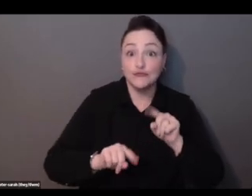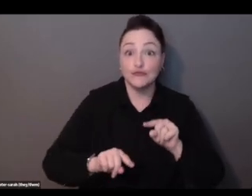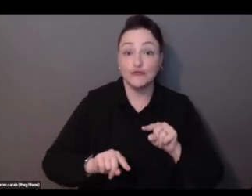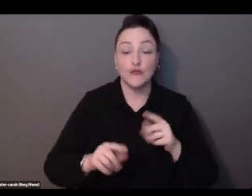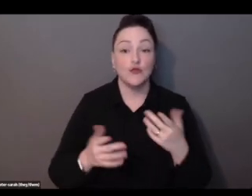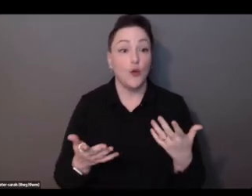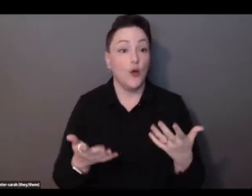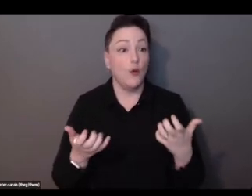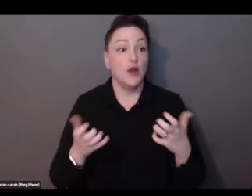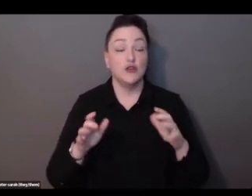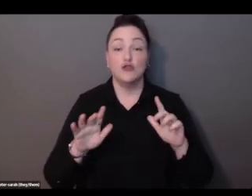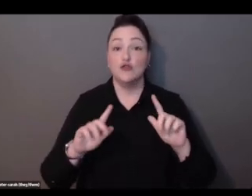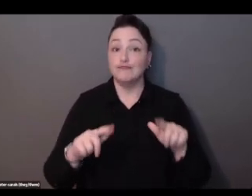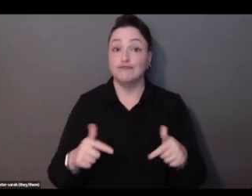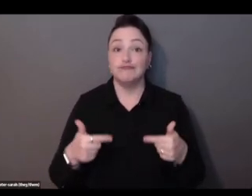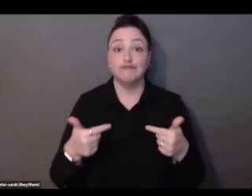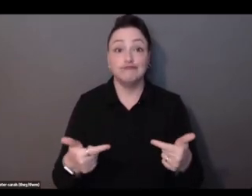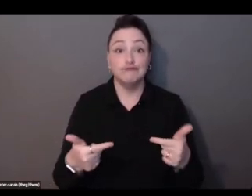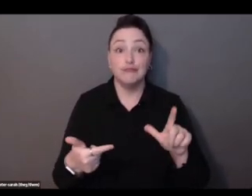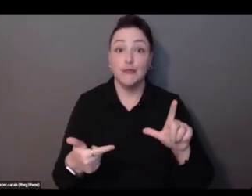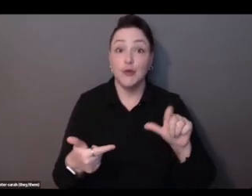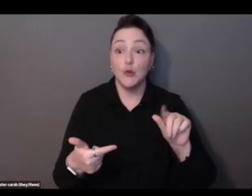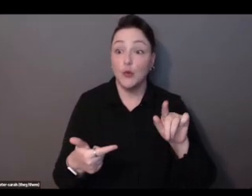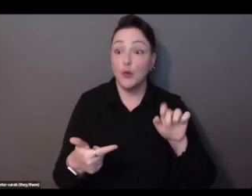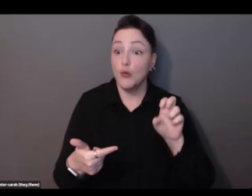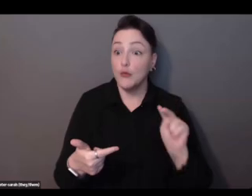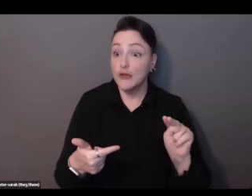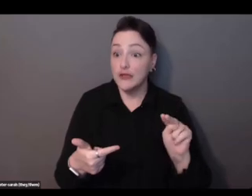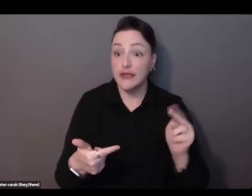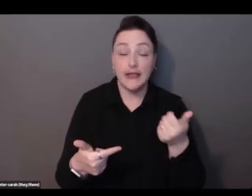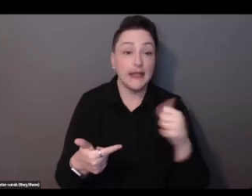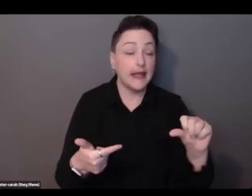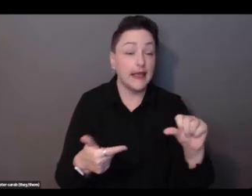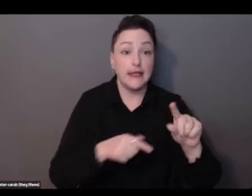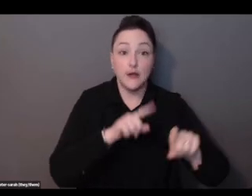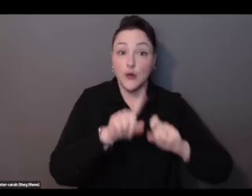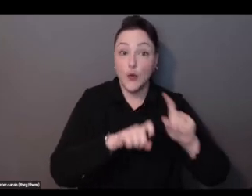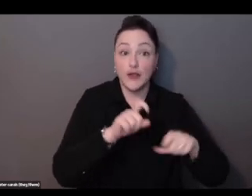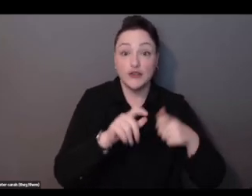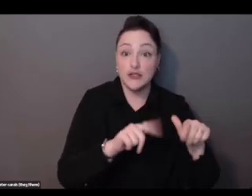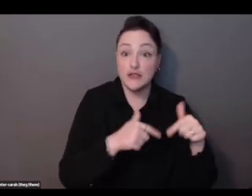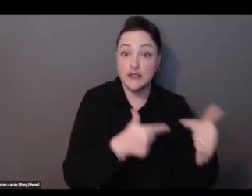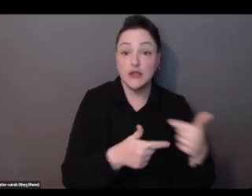open the floor back up to Laurin to address any questions. We also have been trying to respond to what we